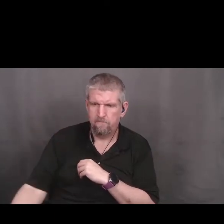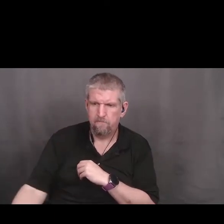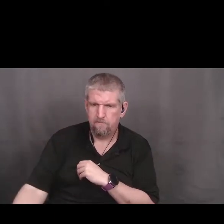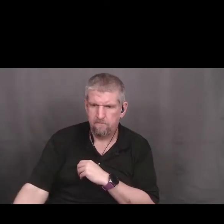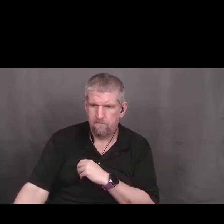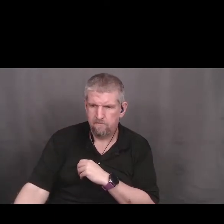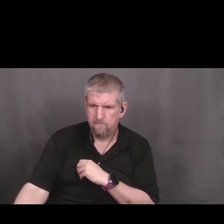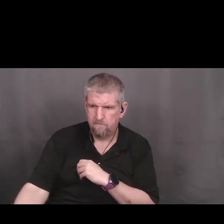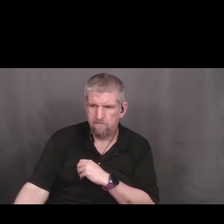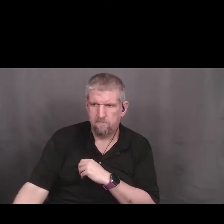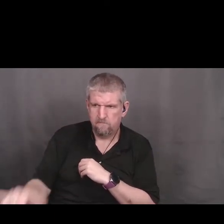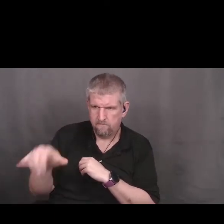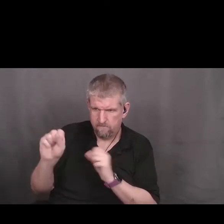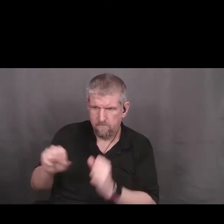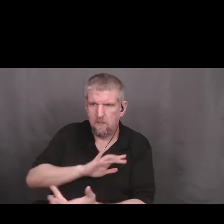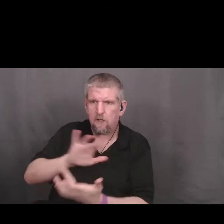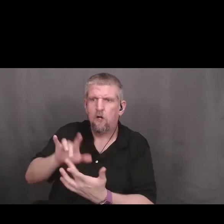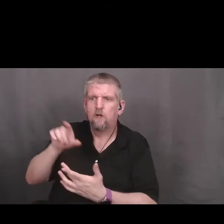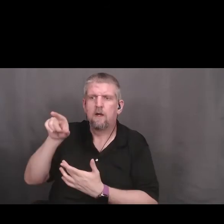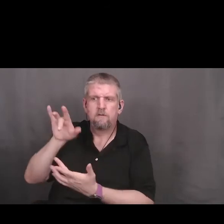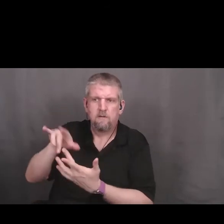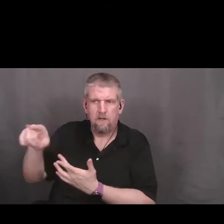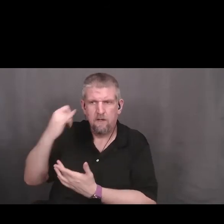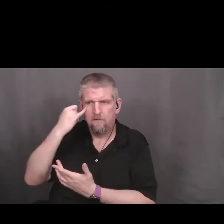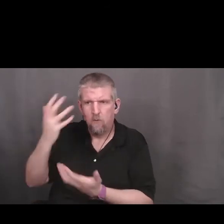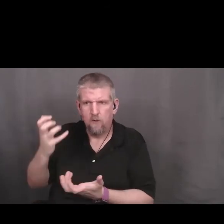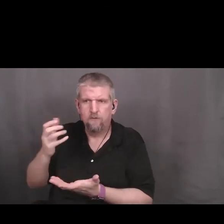And yes, you can contact her if you want a supported decision making agreement.